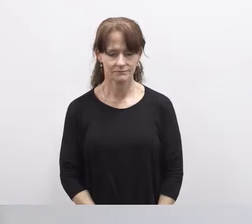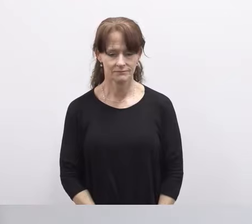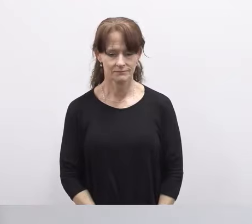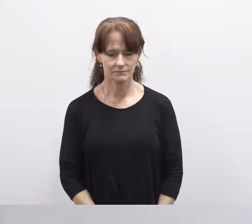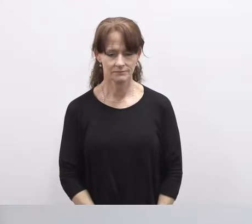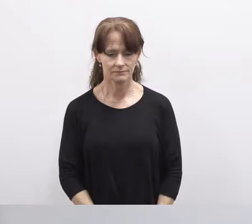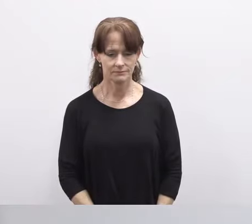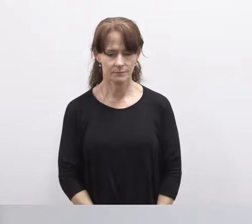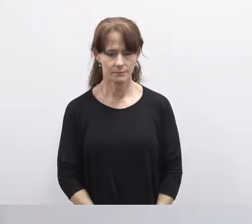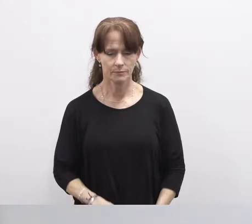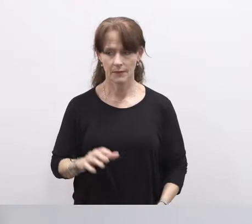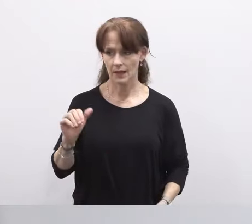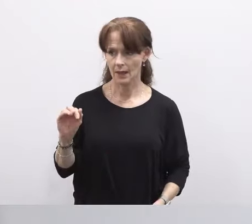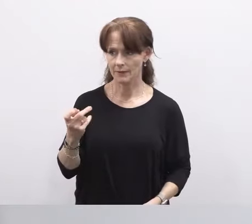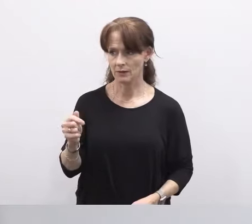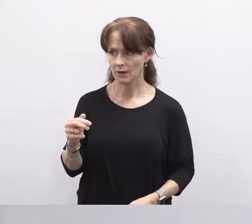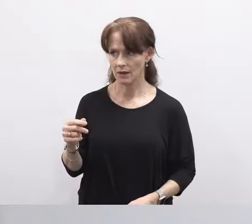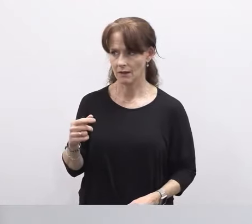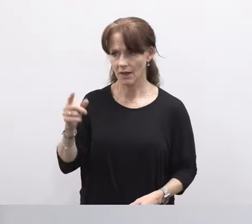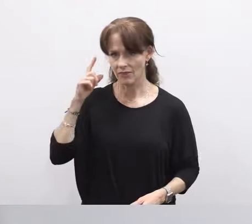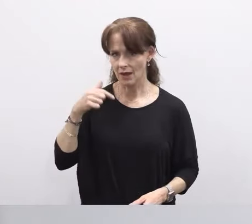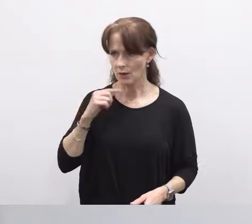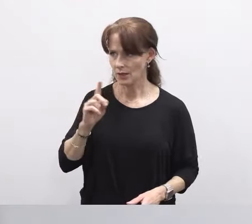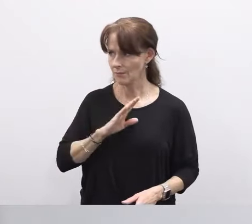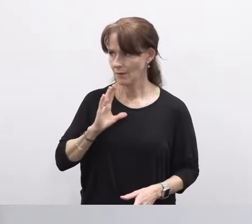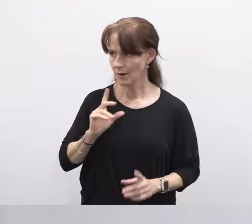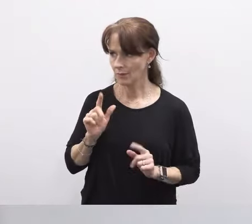America is probably like, I thought I was just gonna give our board member a party here.